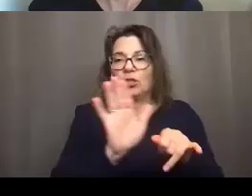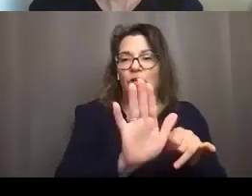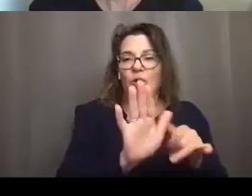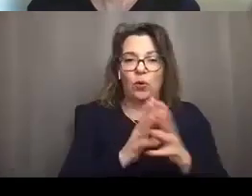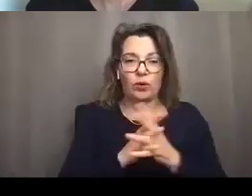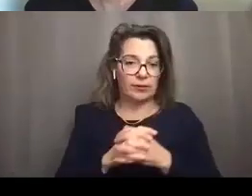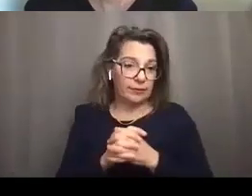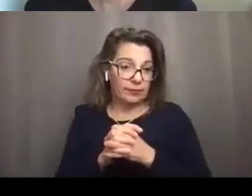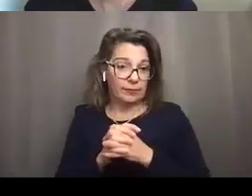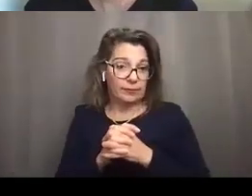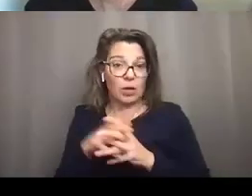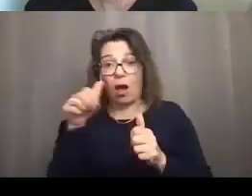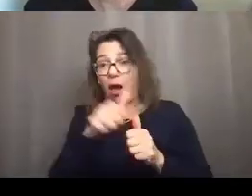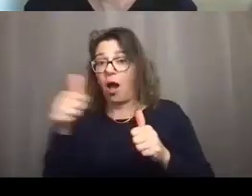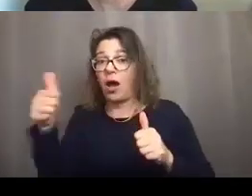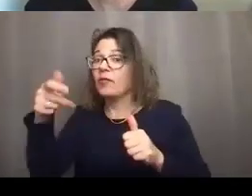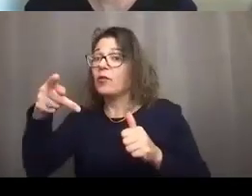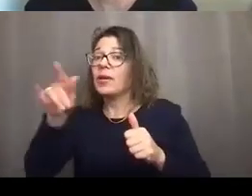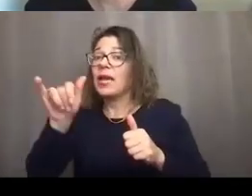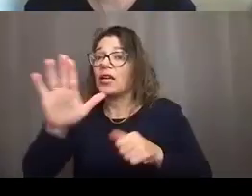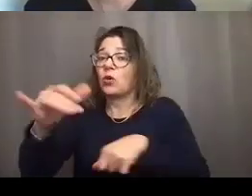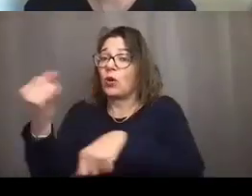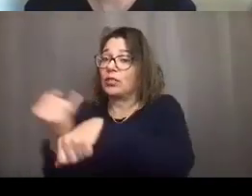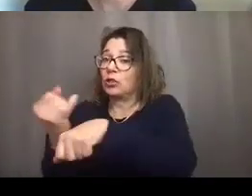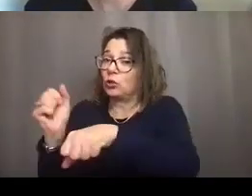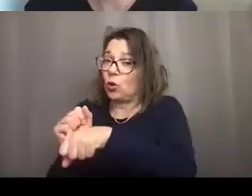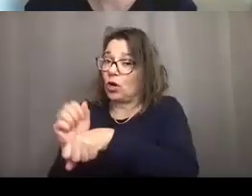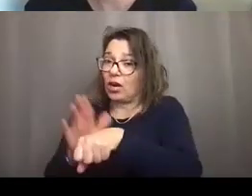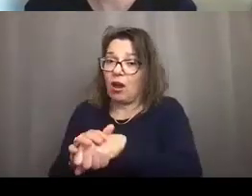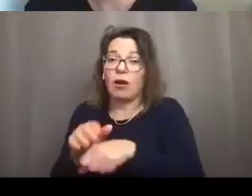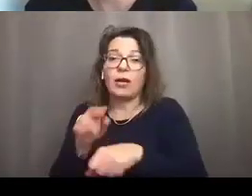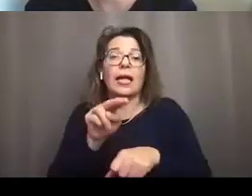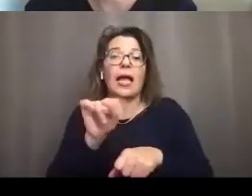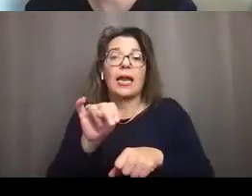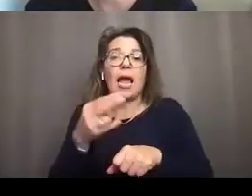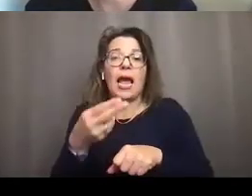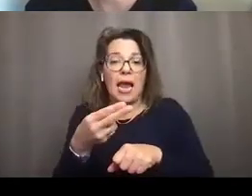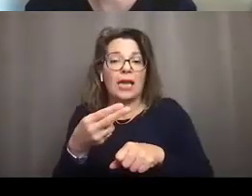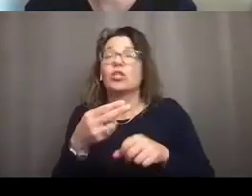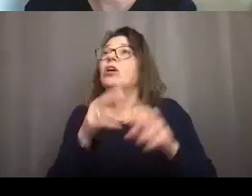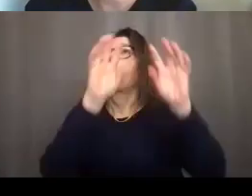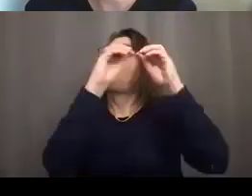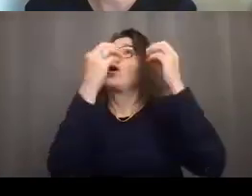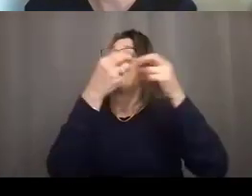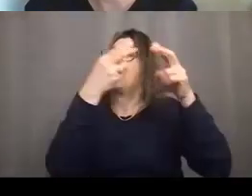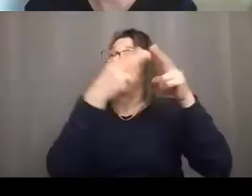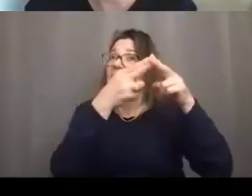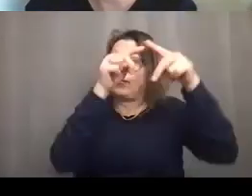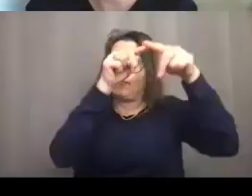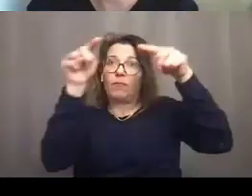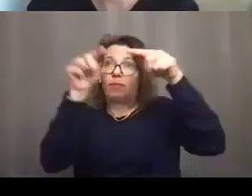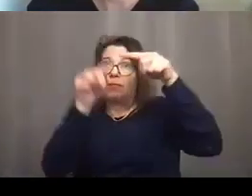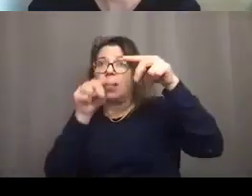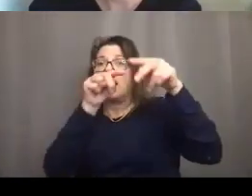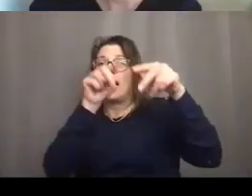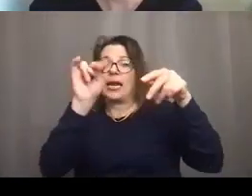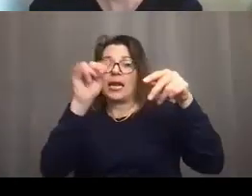To find out what other PIs at your institution are working on, just click your organization's name in the NIH awards by location tool.